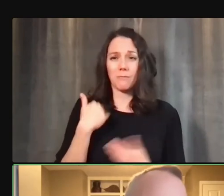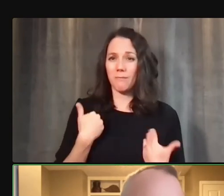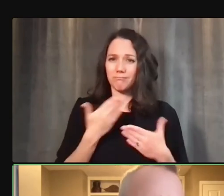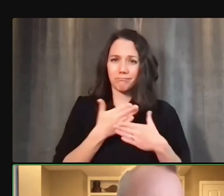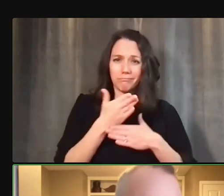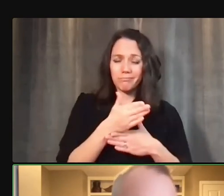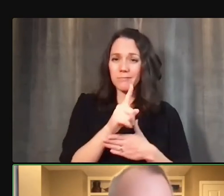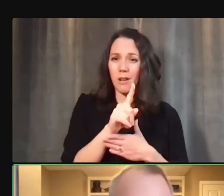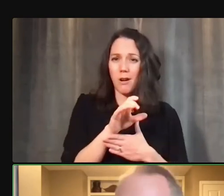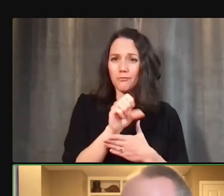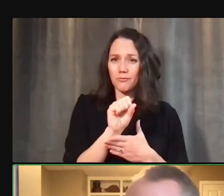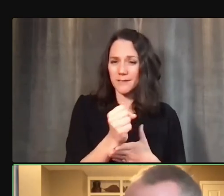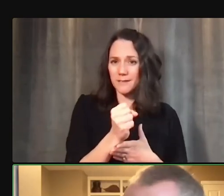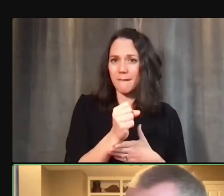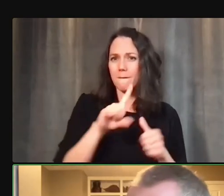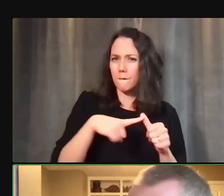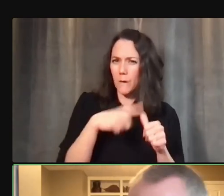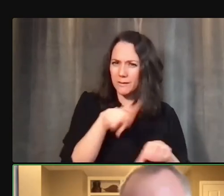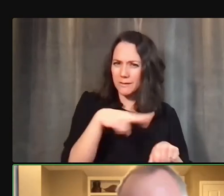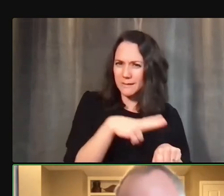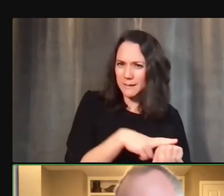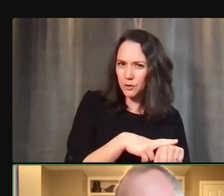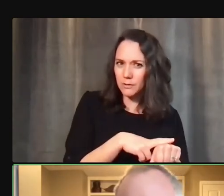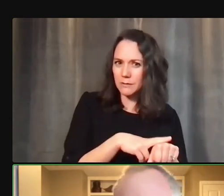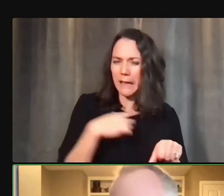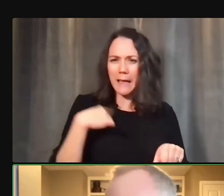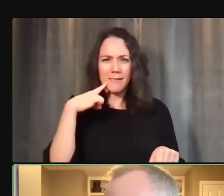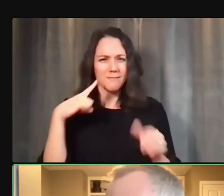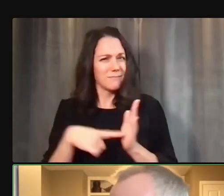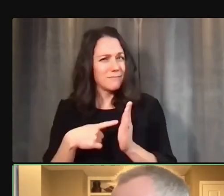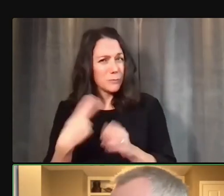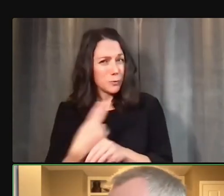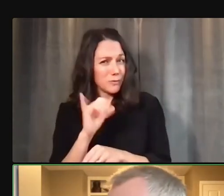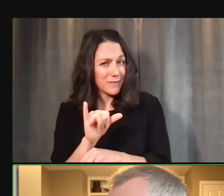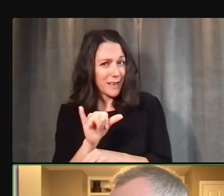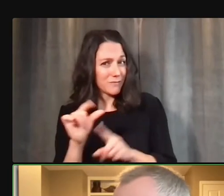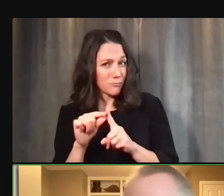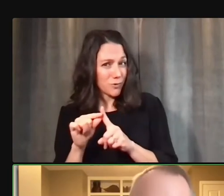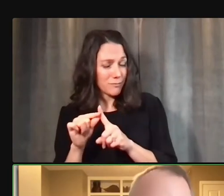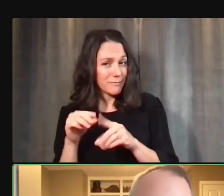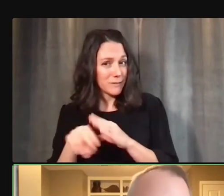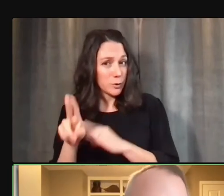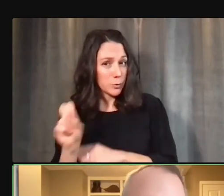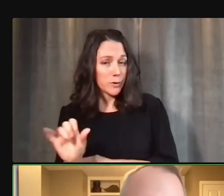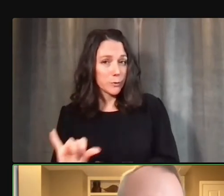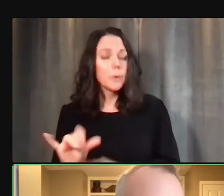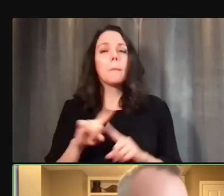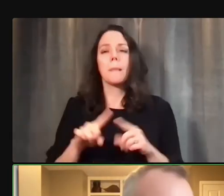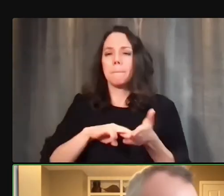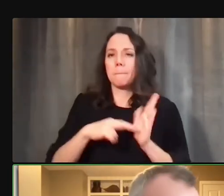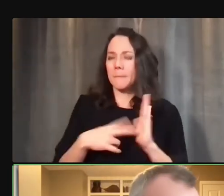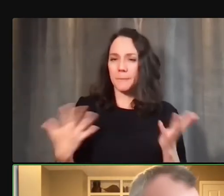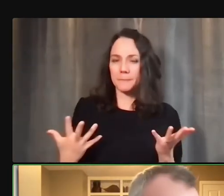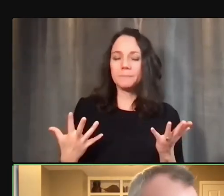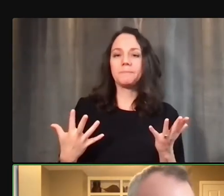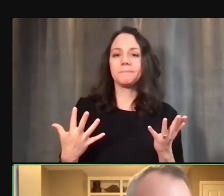We use the term first nations. I think sometimes that's used in the US as well, but it refers to the fact that there are